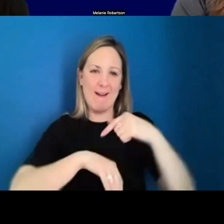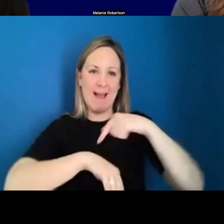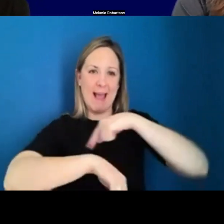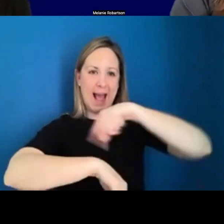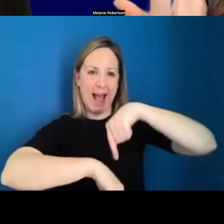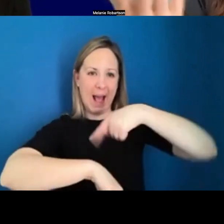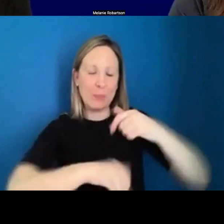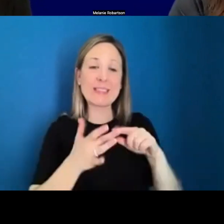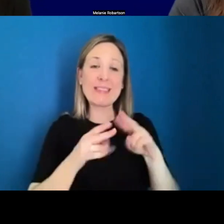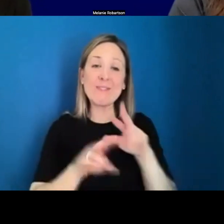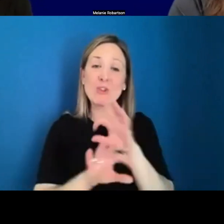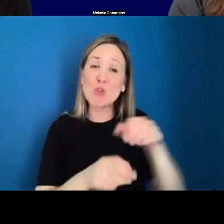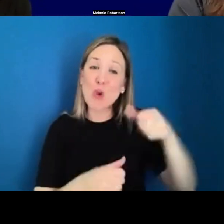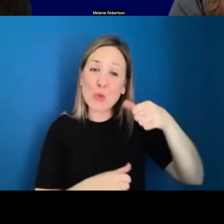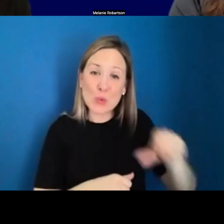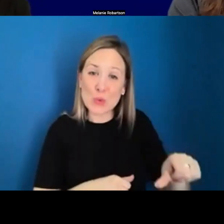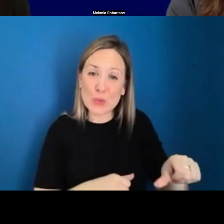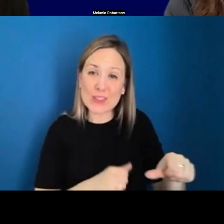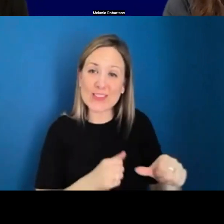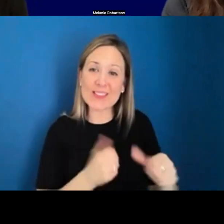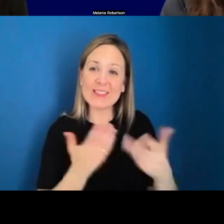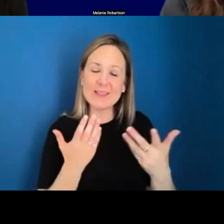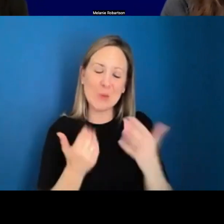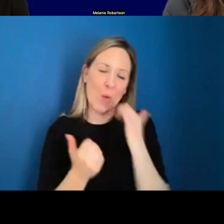but I guarantee you probably almost will. MELISSA: Yeah, exactly, always will.